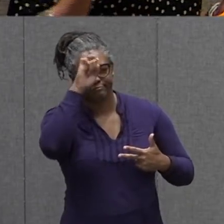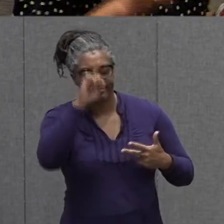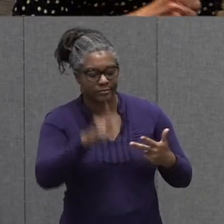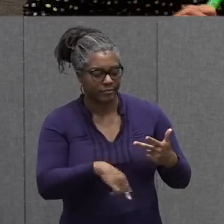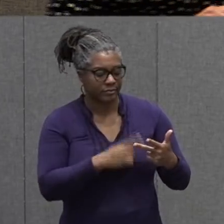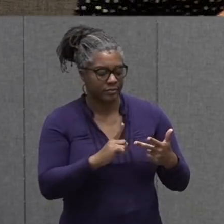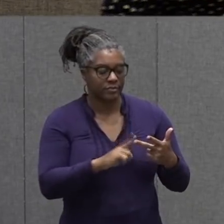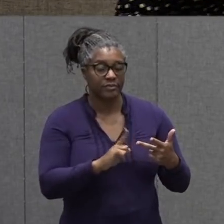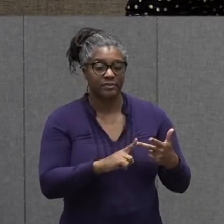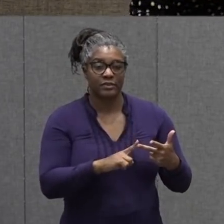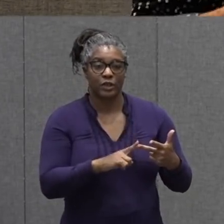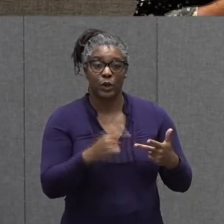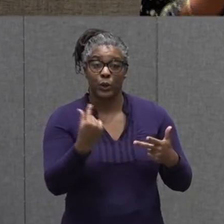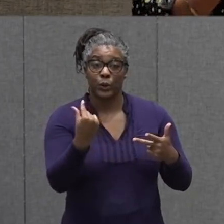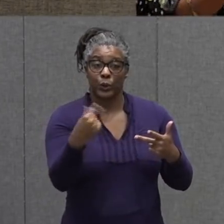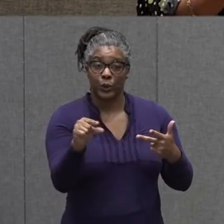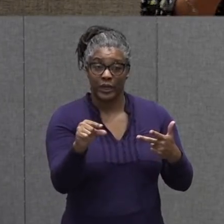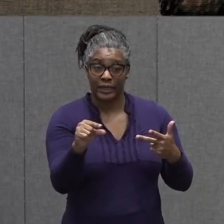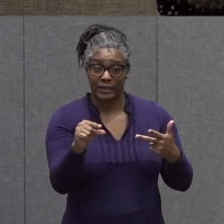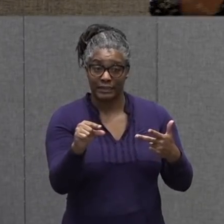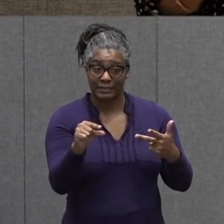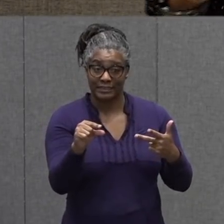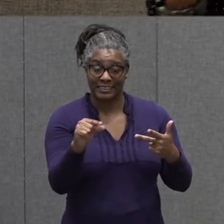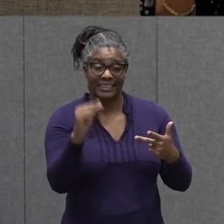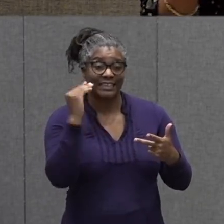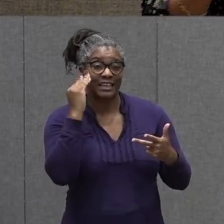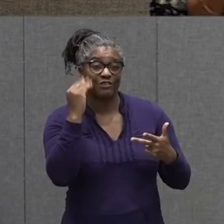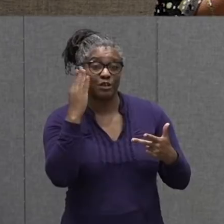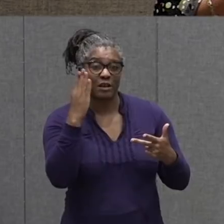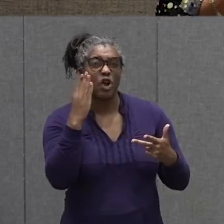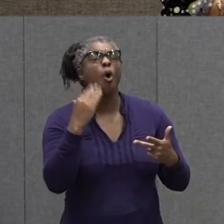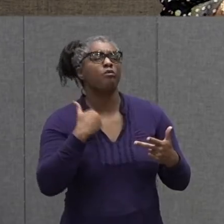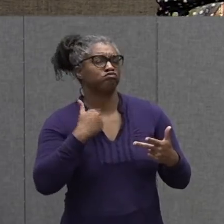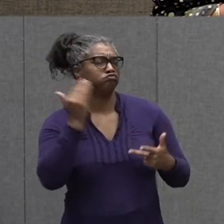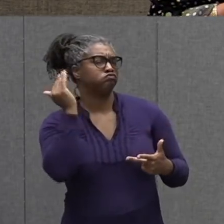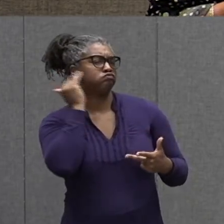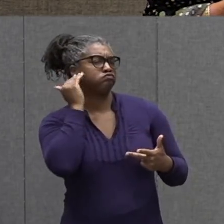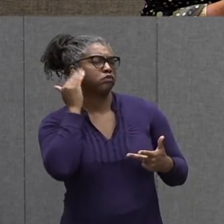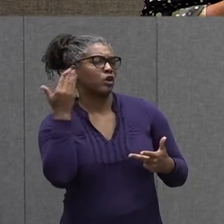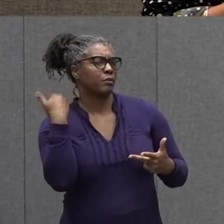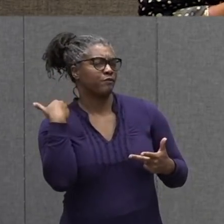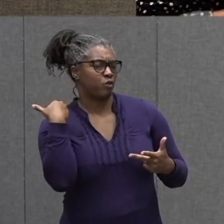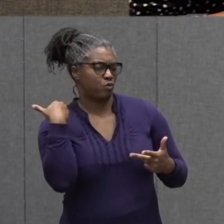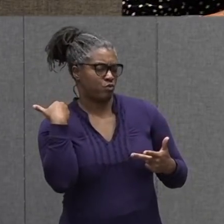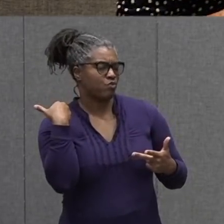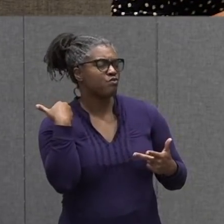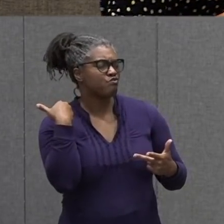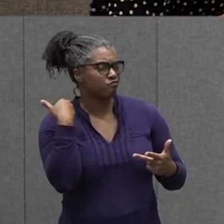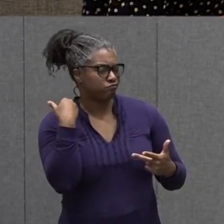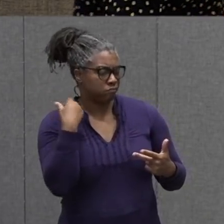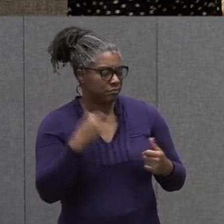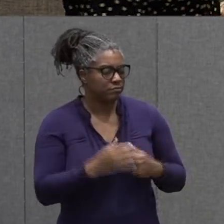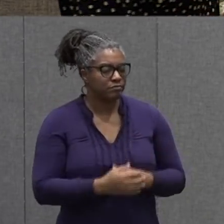for information that I may have already known so that I know when I read that, I've got that. Alright, are you ready?